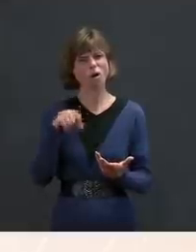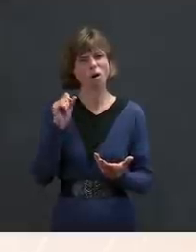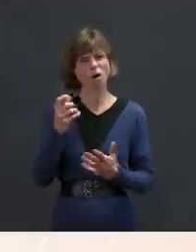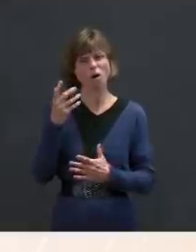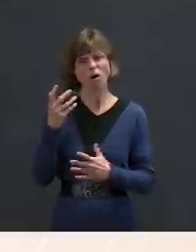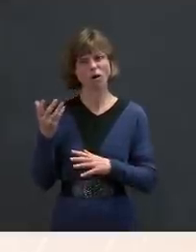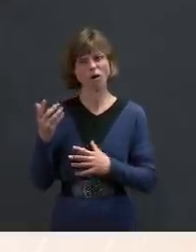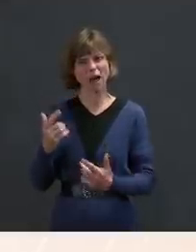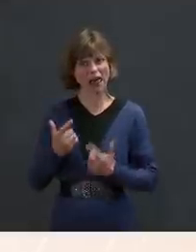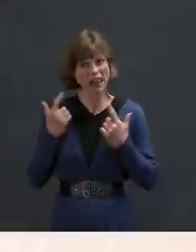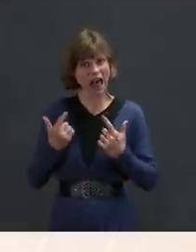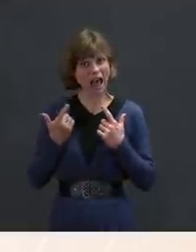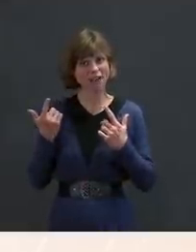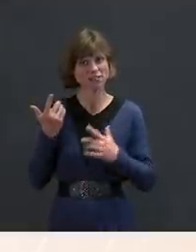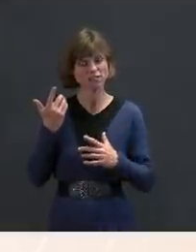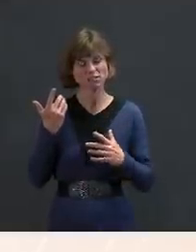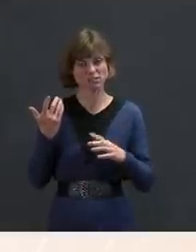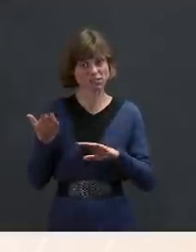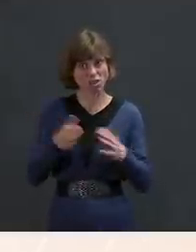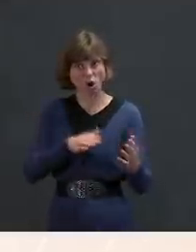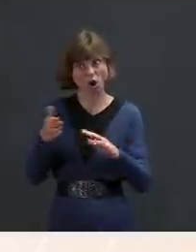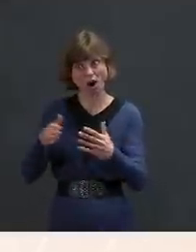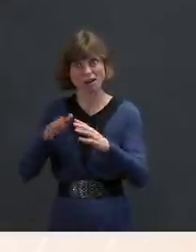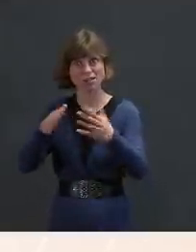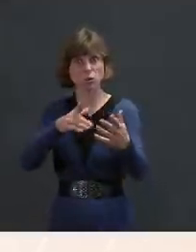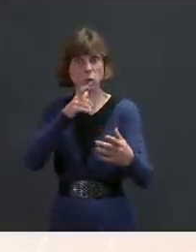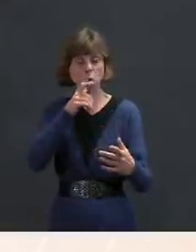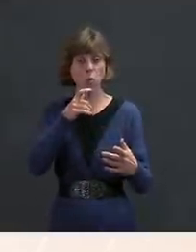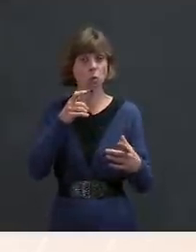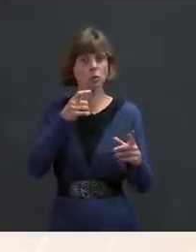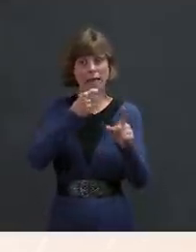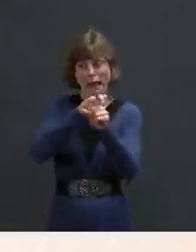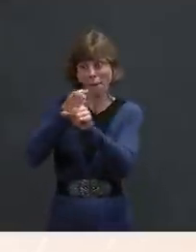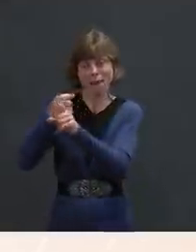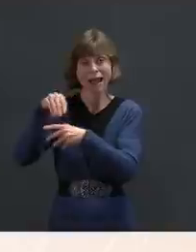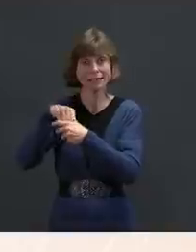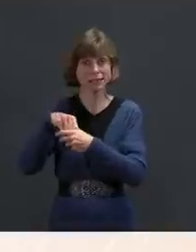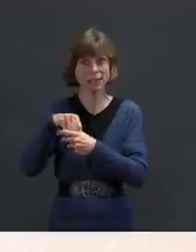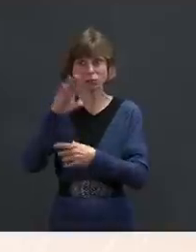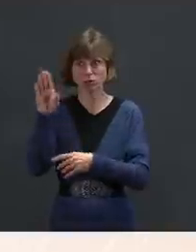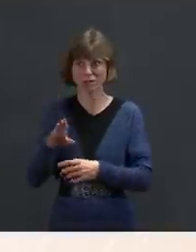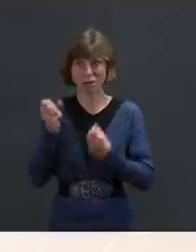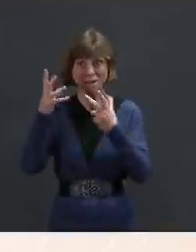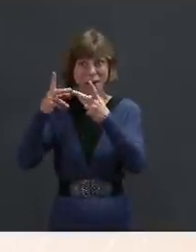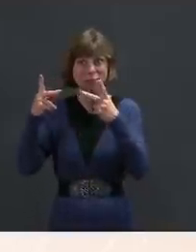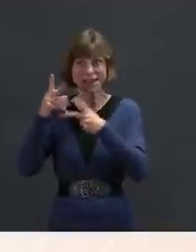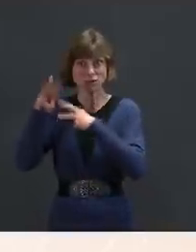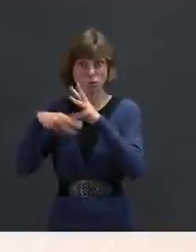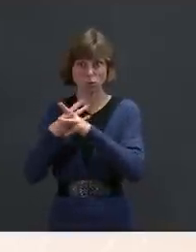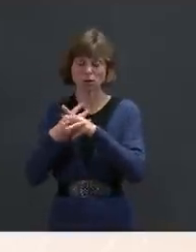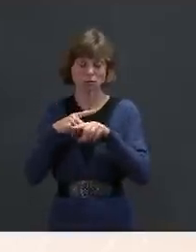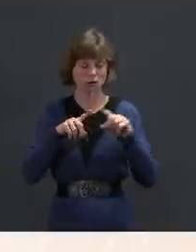the number of people who have been impacted in Brazil and many places in the world, including the United States, is an incredible tragedy.